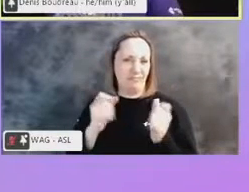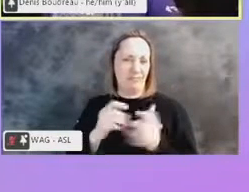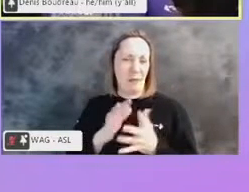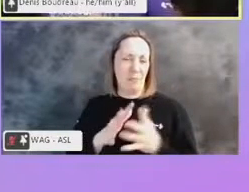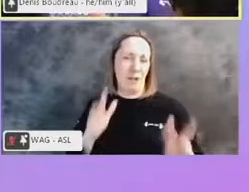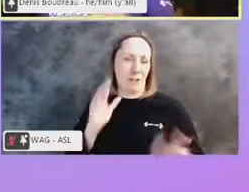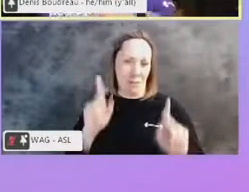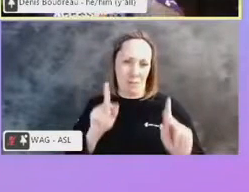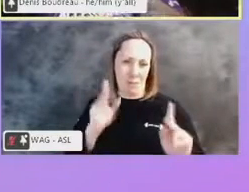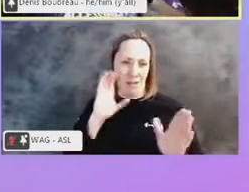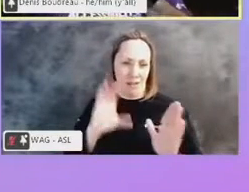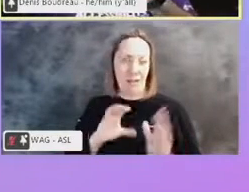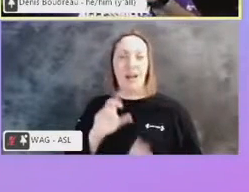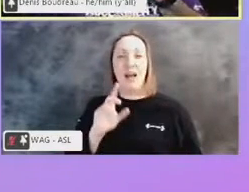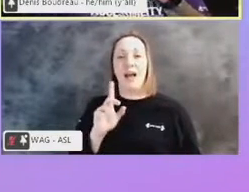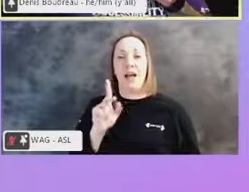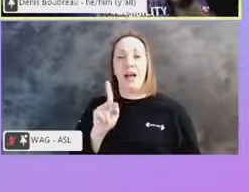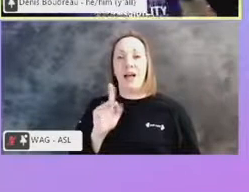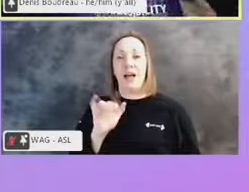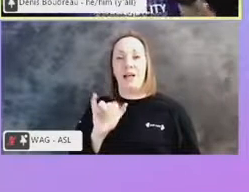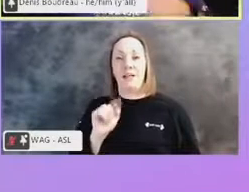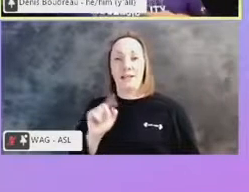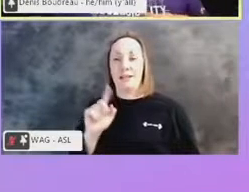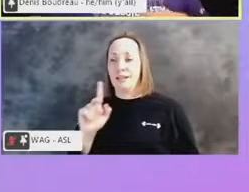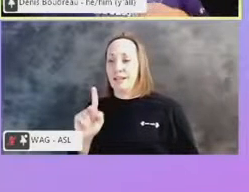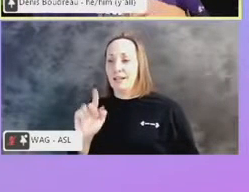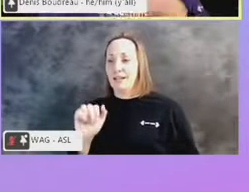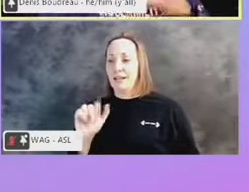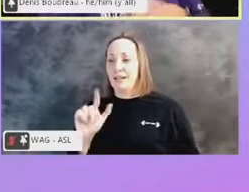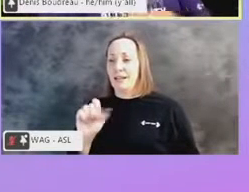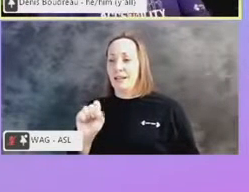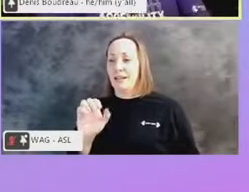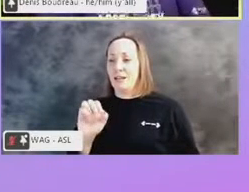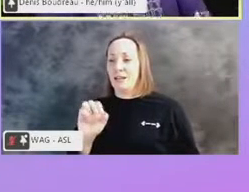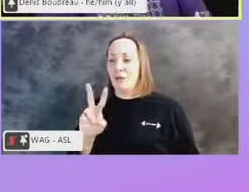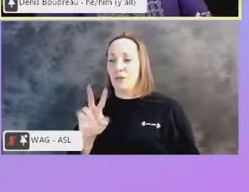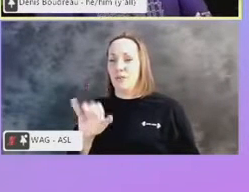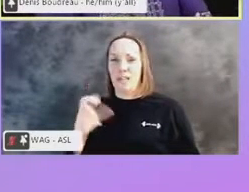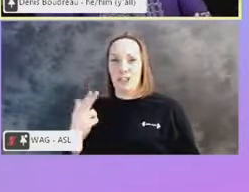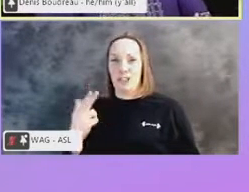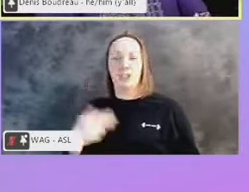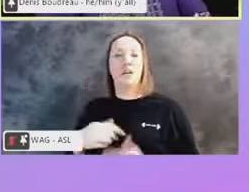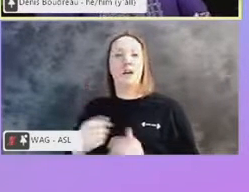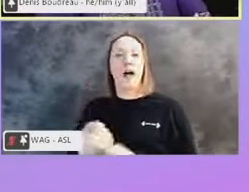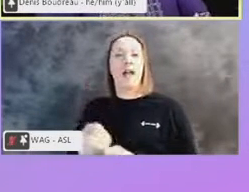You've got Glenda Sims. You've got a bunch of people,